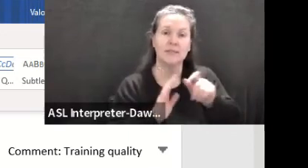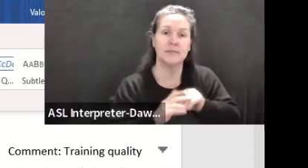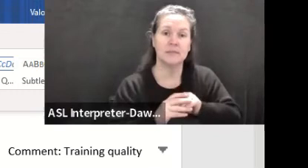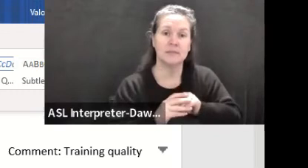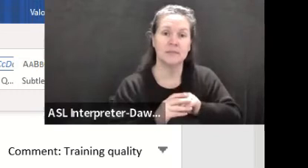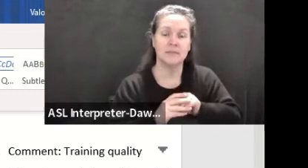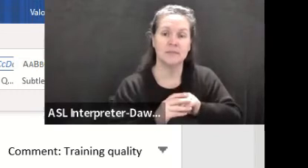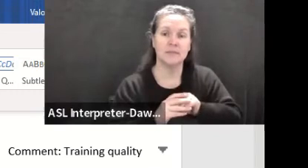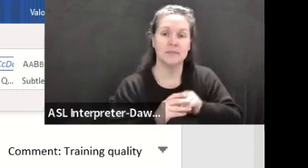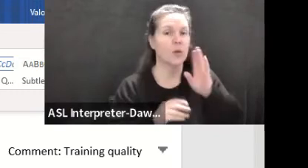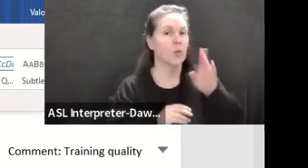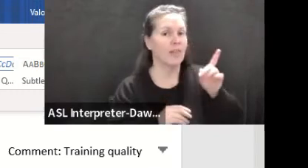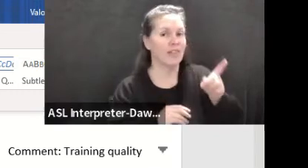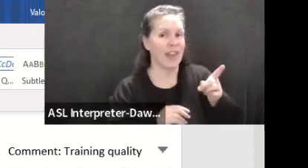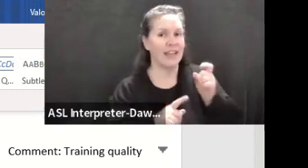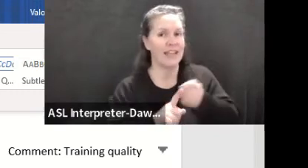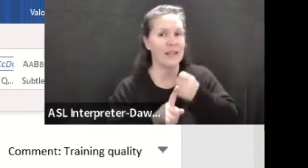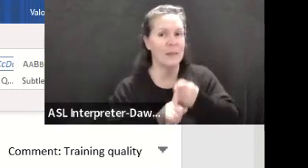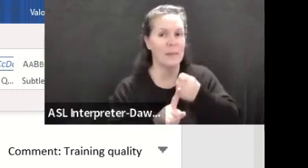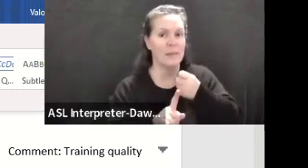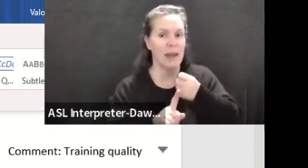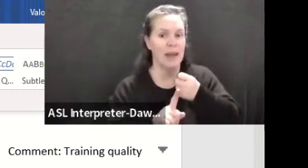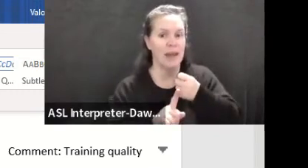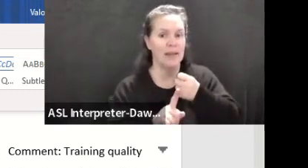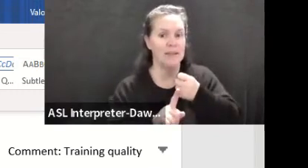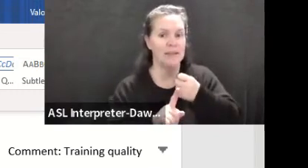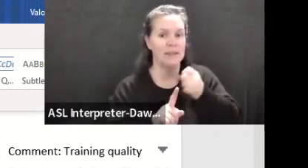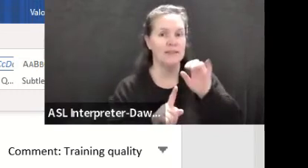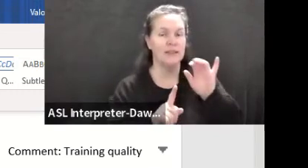will that impact the delivery of this training?